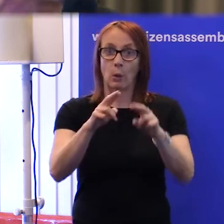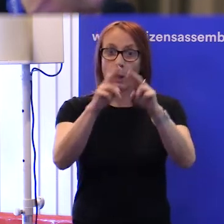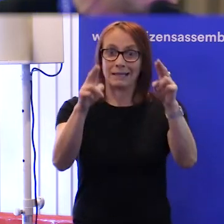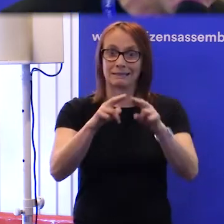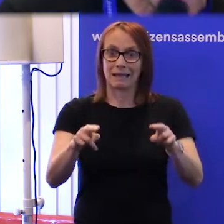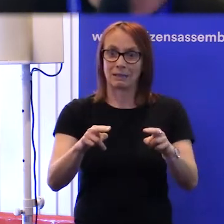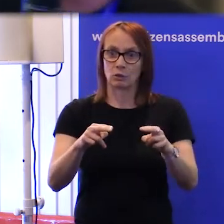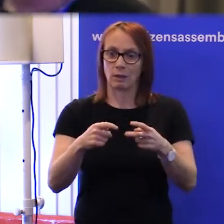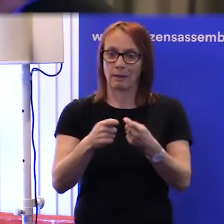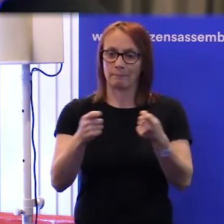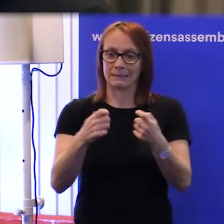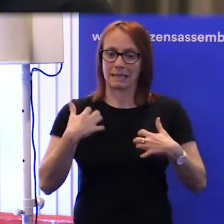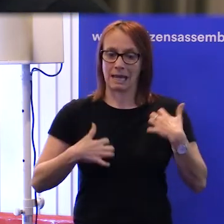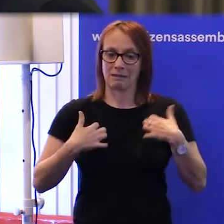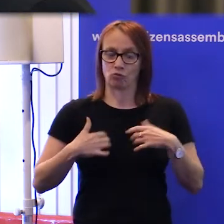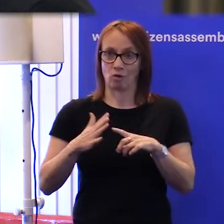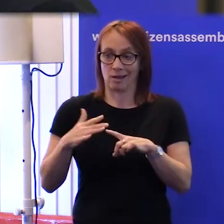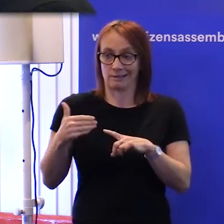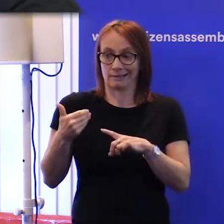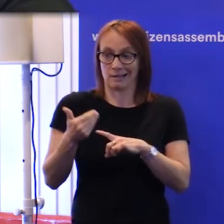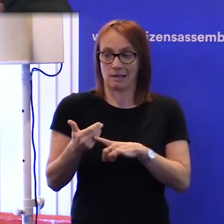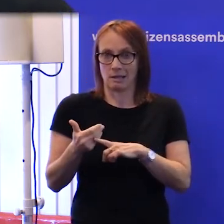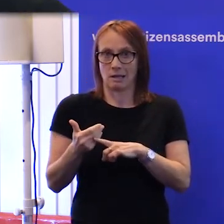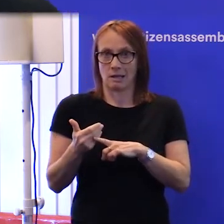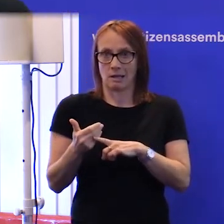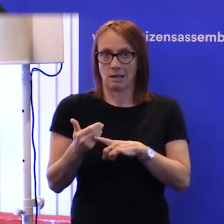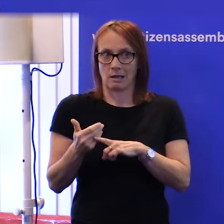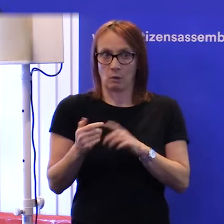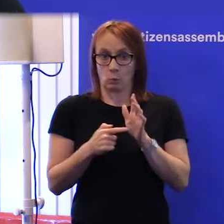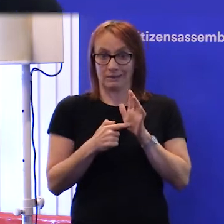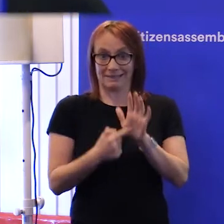that we've been dealing with in the last few weeks will be evident as people want